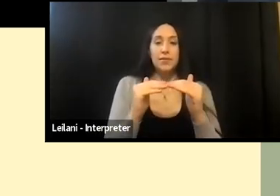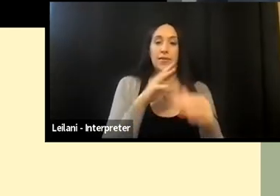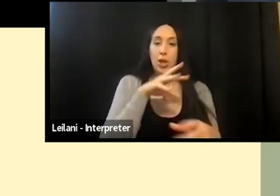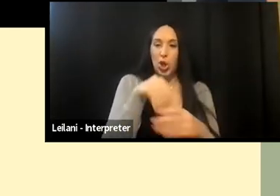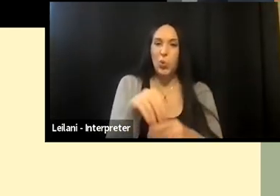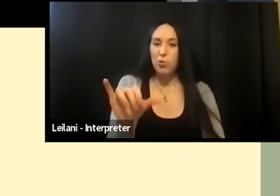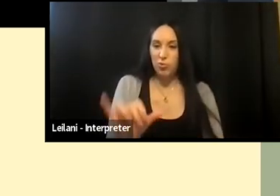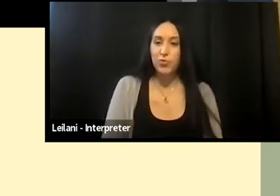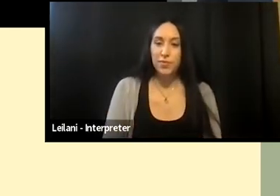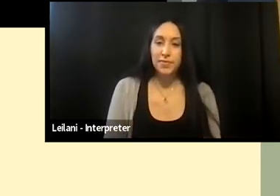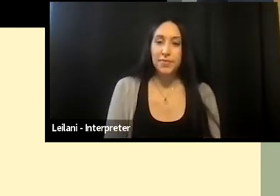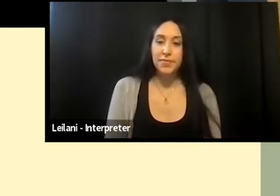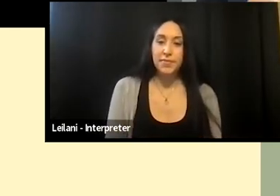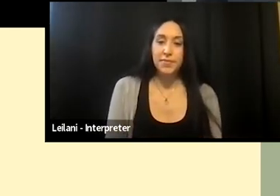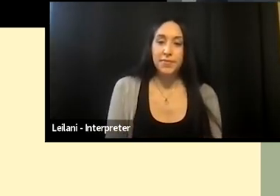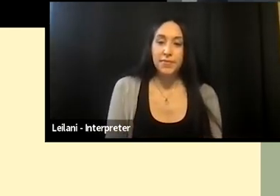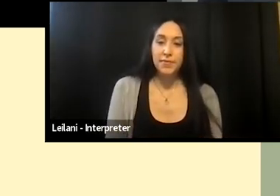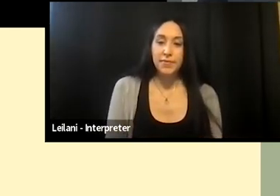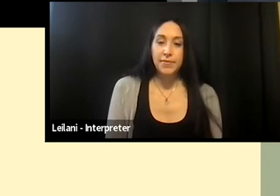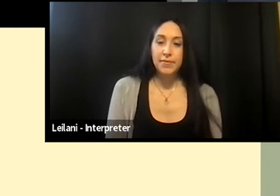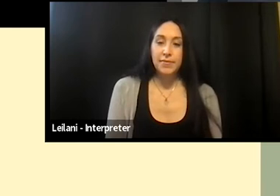May all beings be well happy and peaceful.